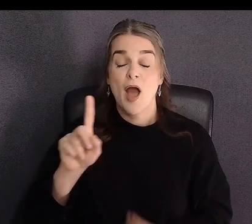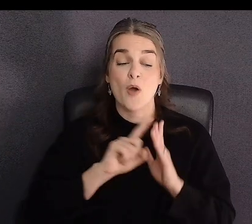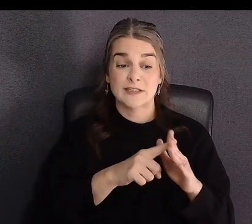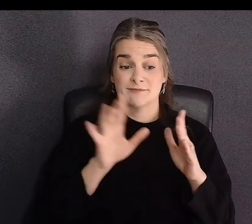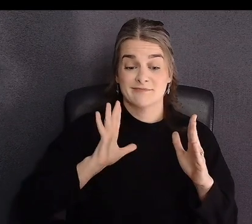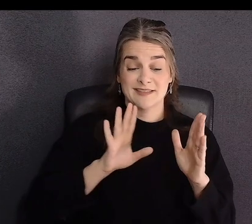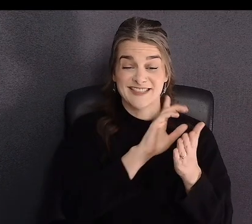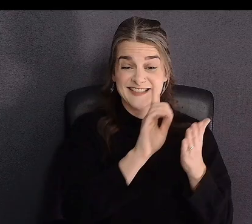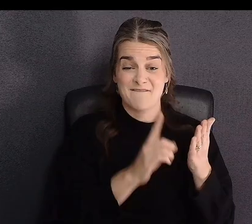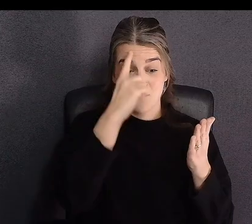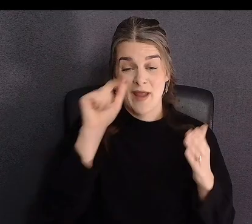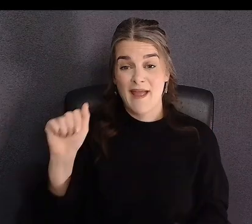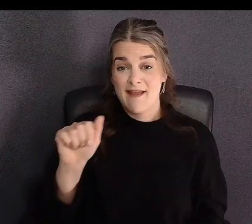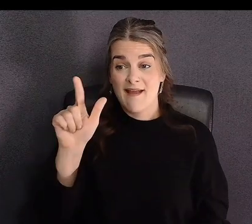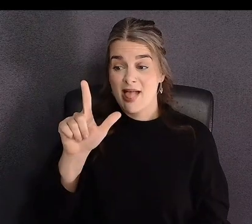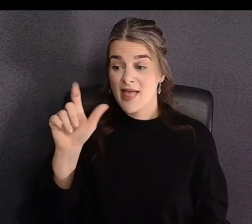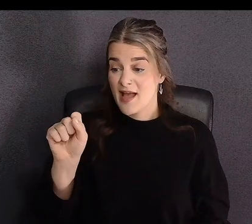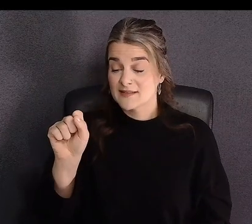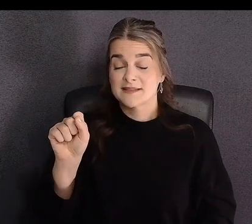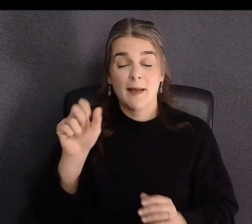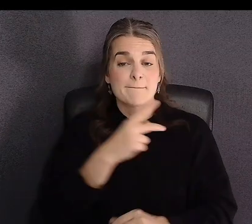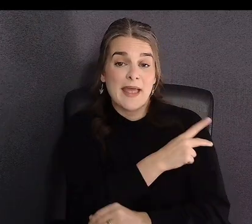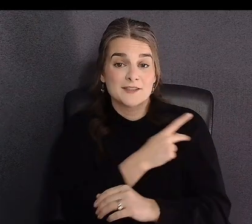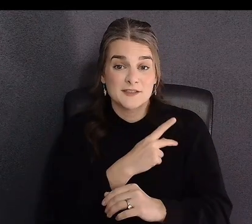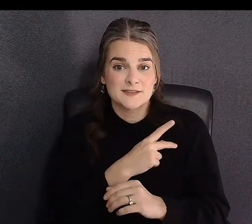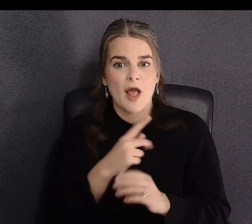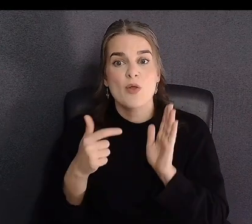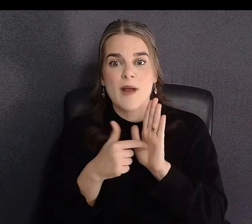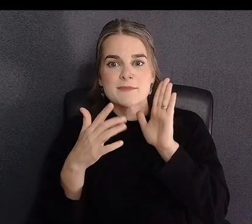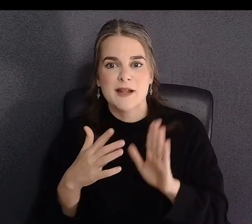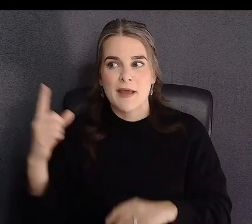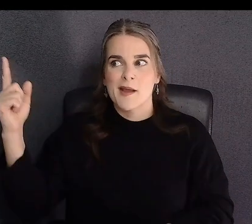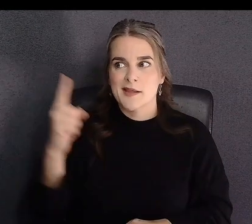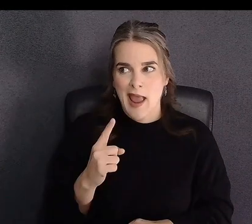We met with the rep. He came down here to show us how to use it.